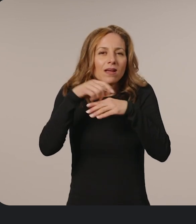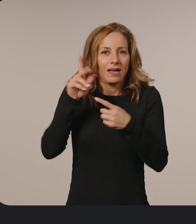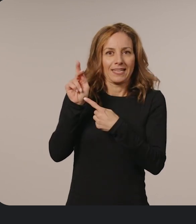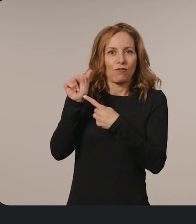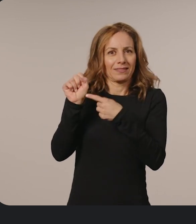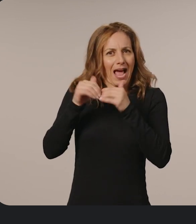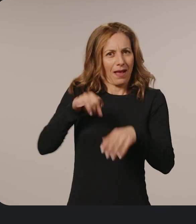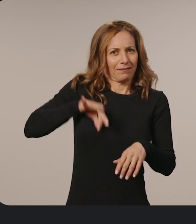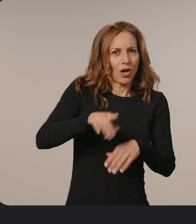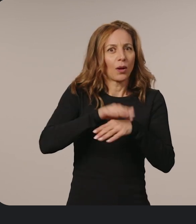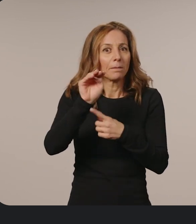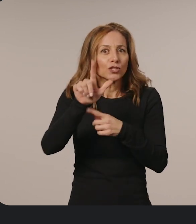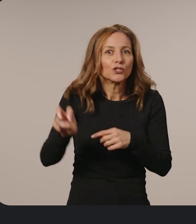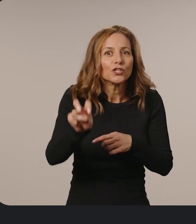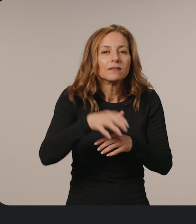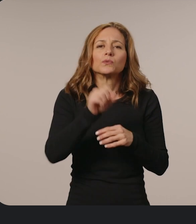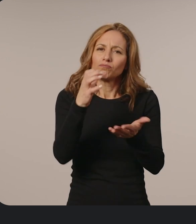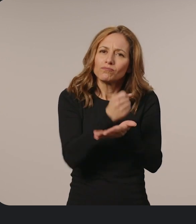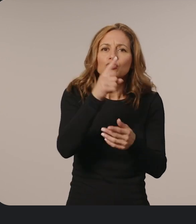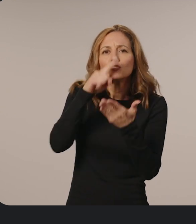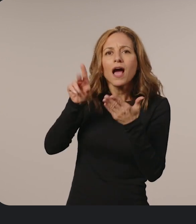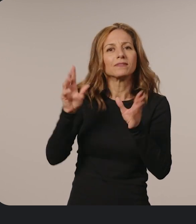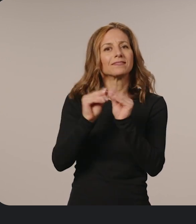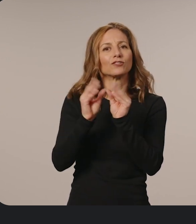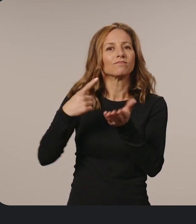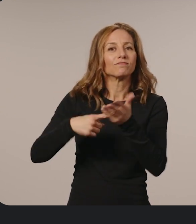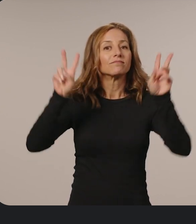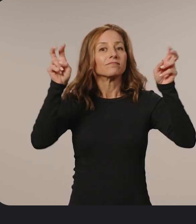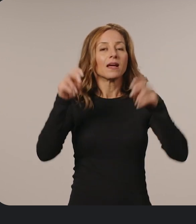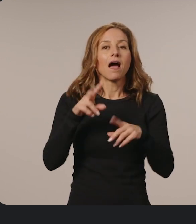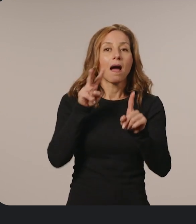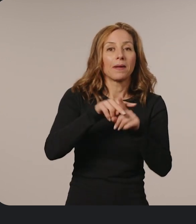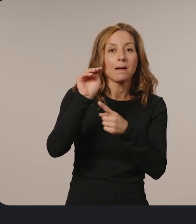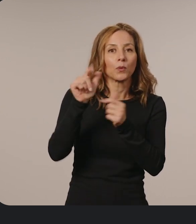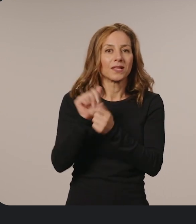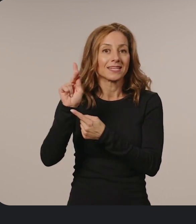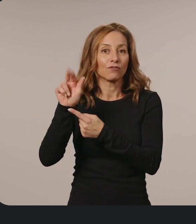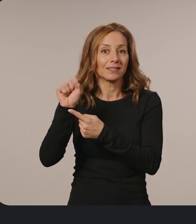of how Keras can help you on your machine learning journey. So check out the session, "Applied ML with KerasCV